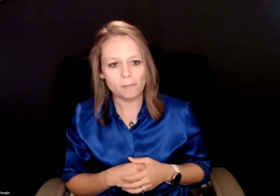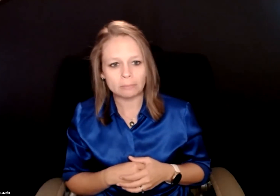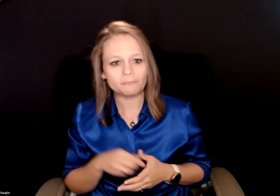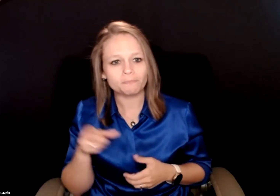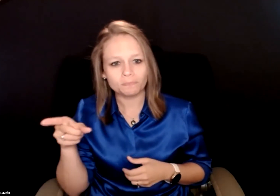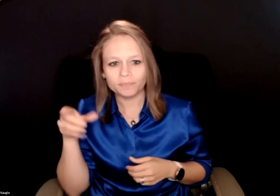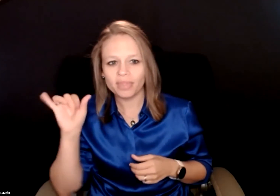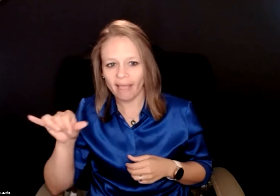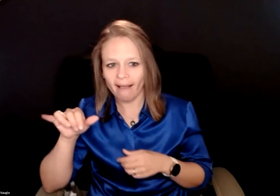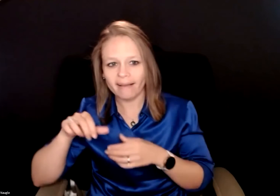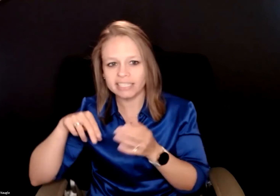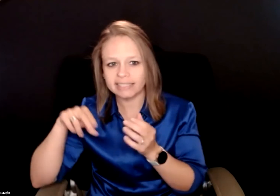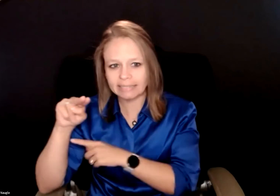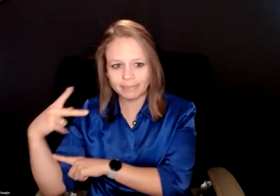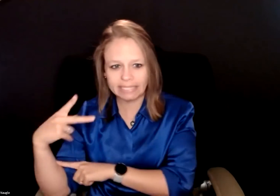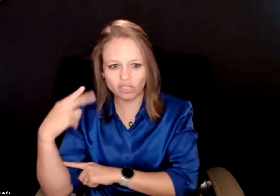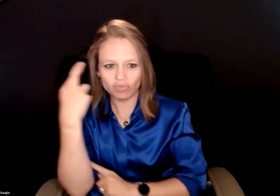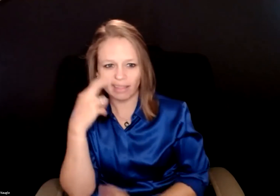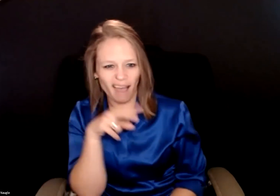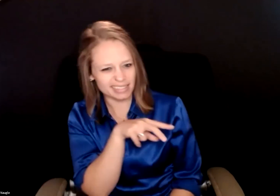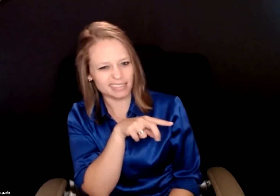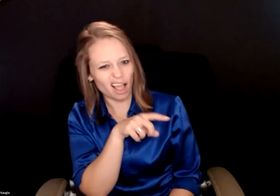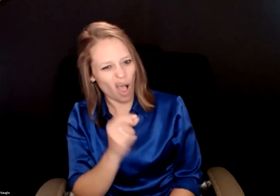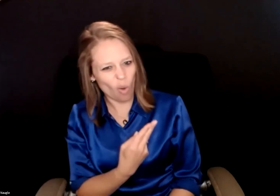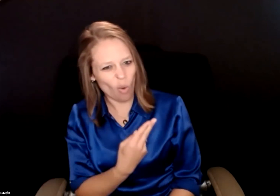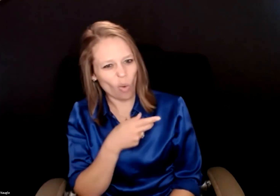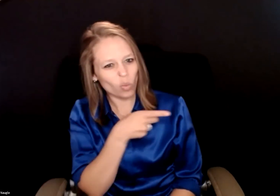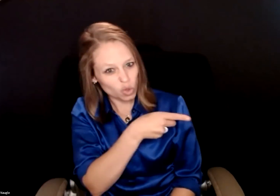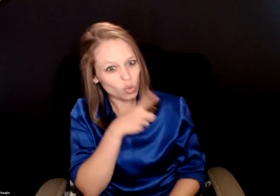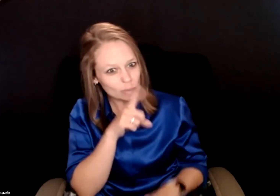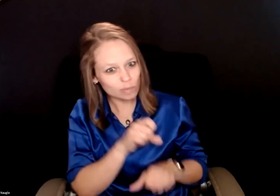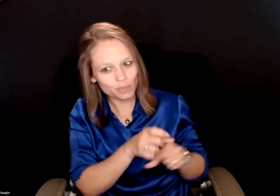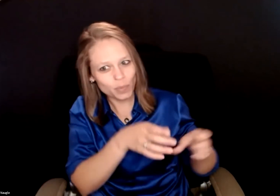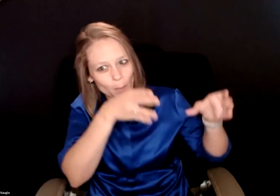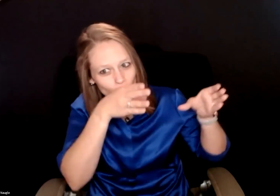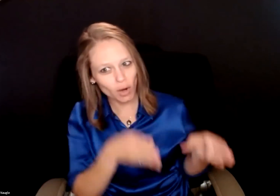And she realize I was a person like Jerrica said. The empathy opened up.